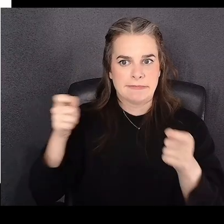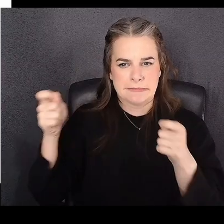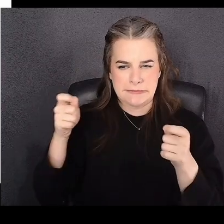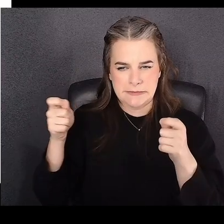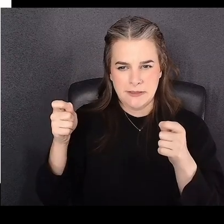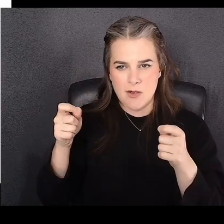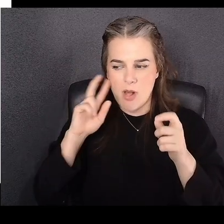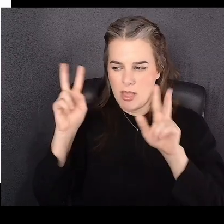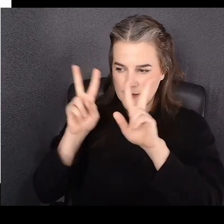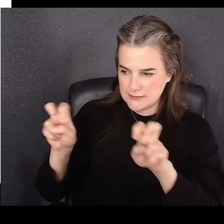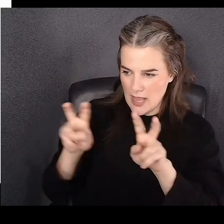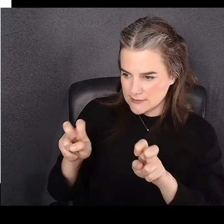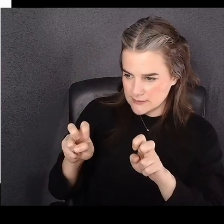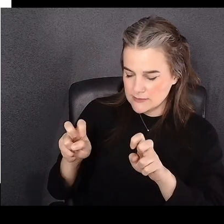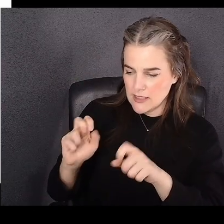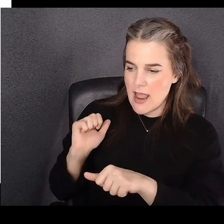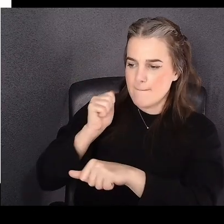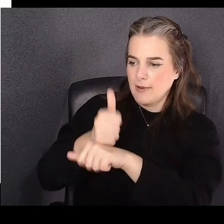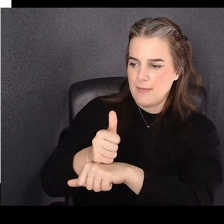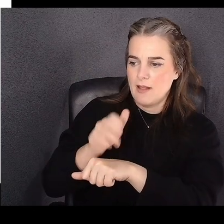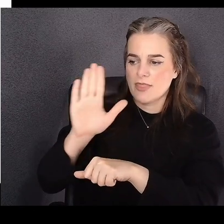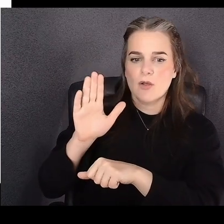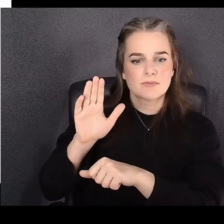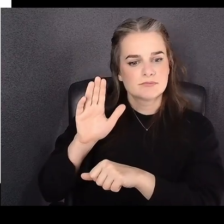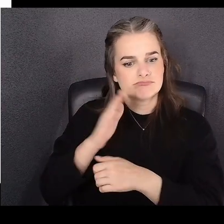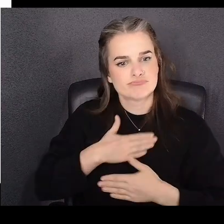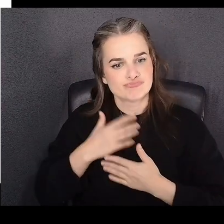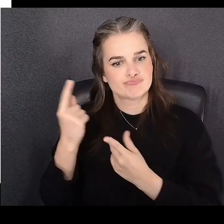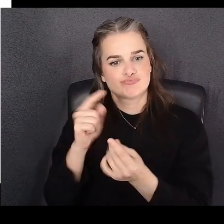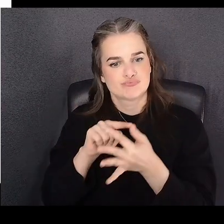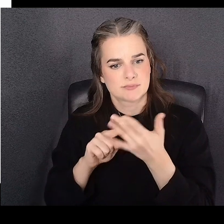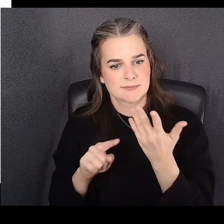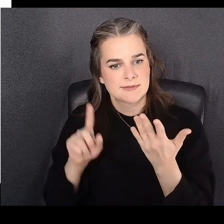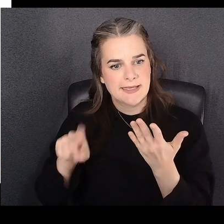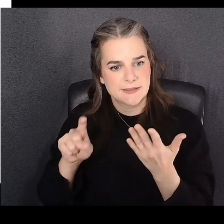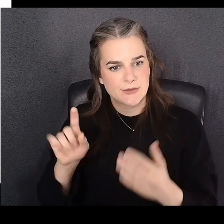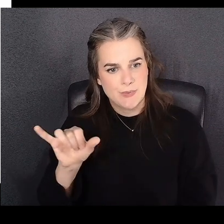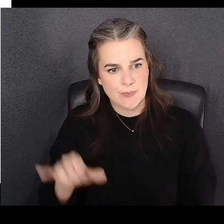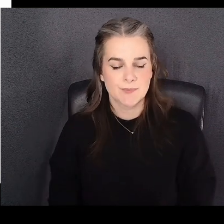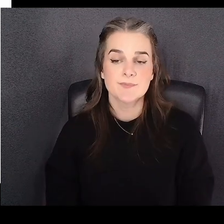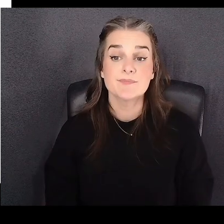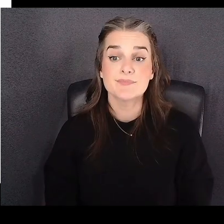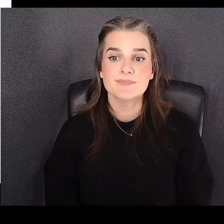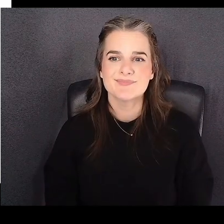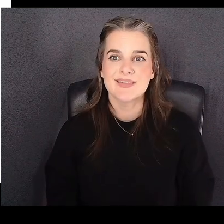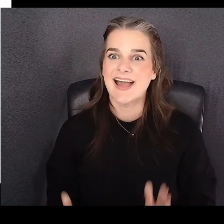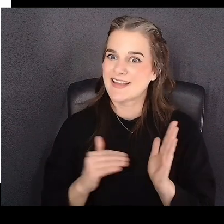their recreational needs as well. And again, all of the above, the benefits